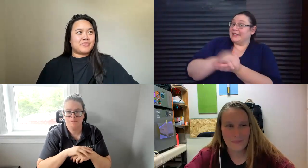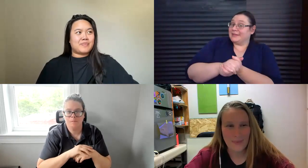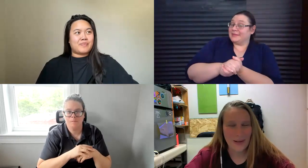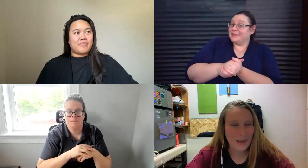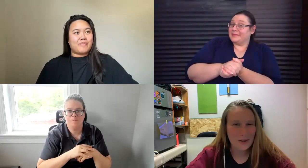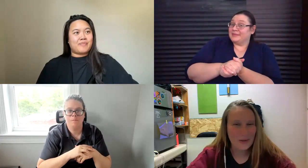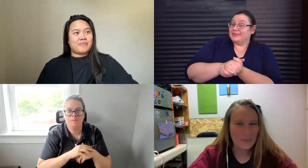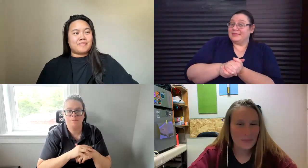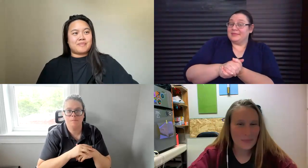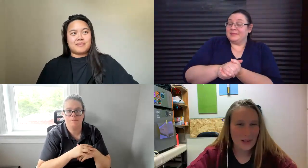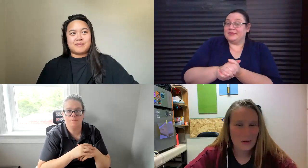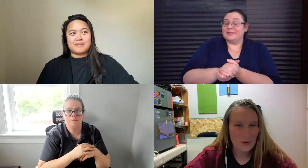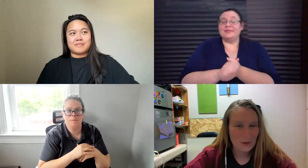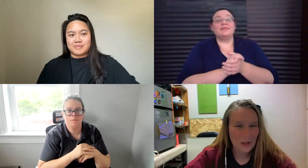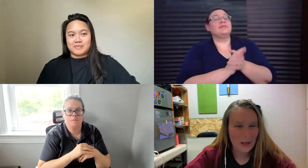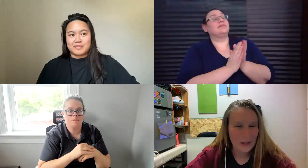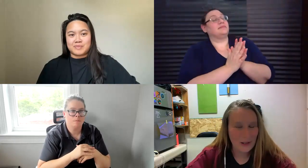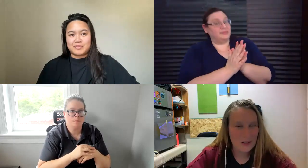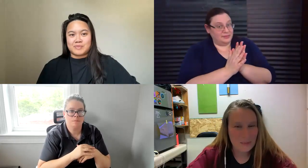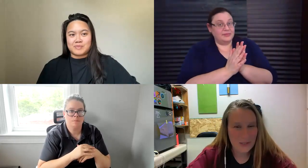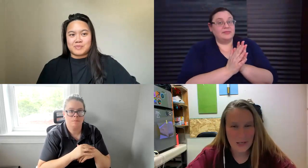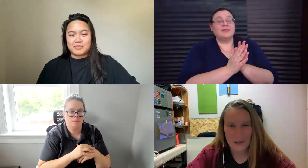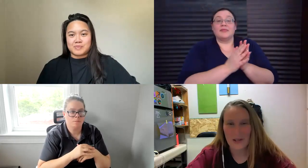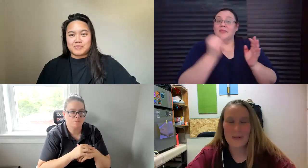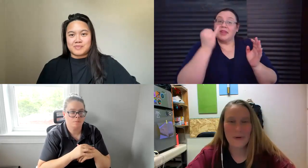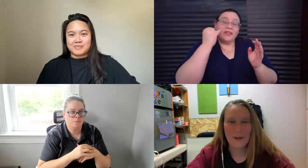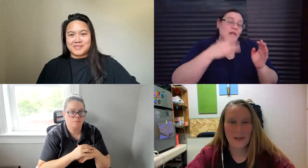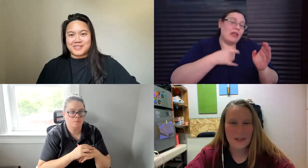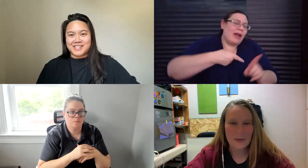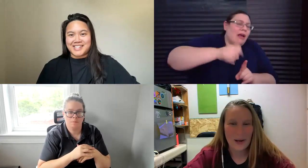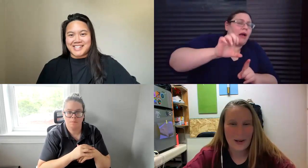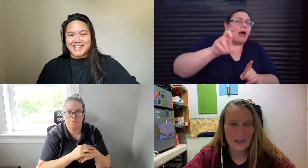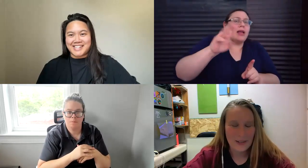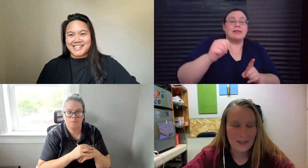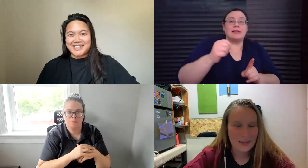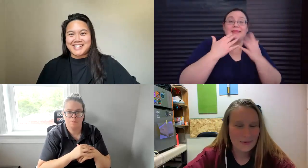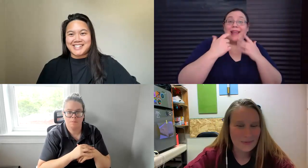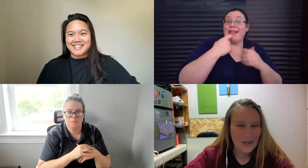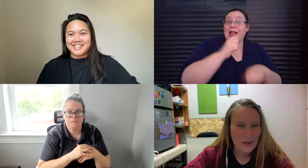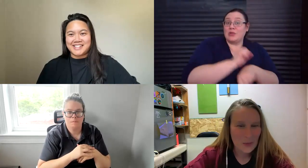If you like custom stained glass work, I do that.